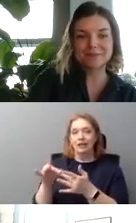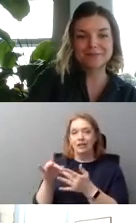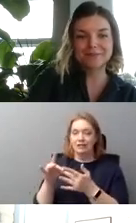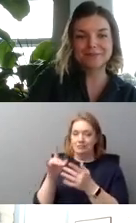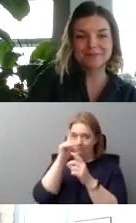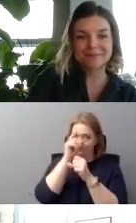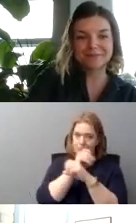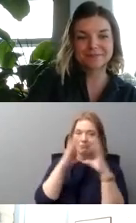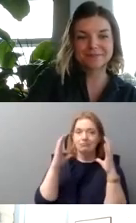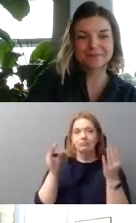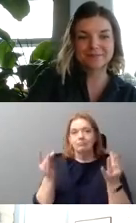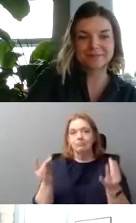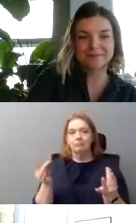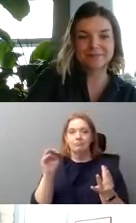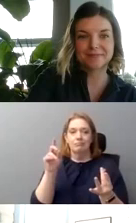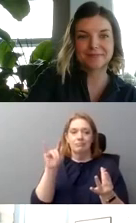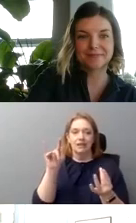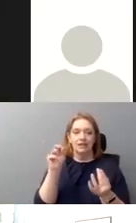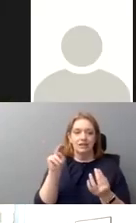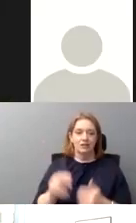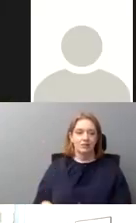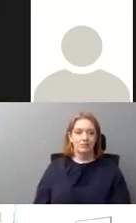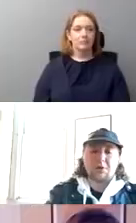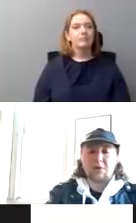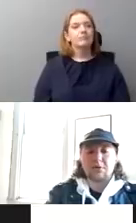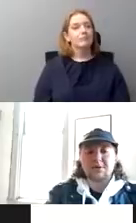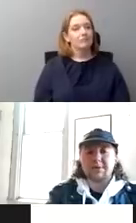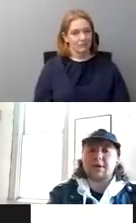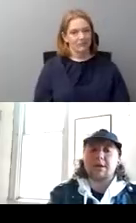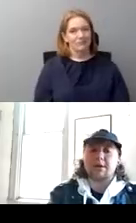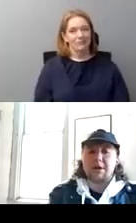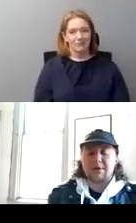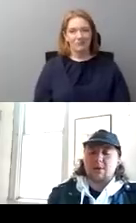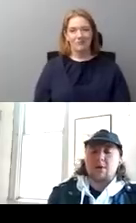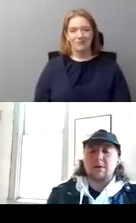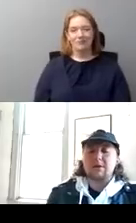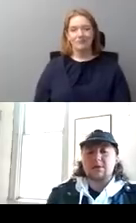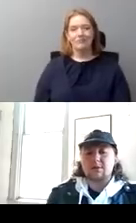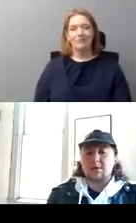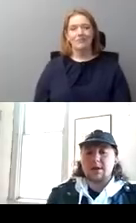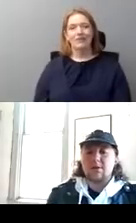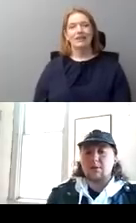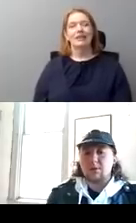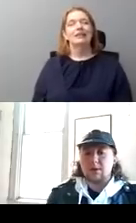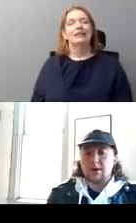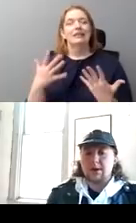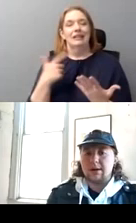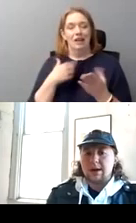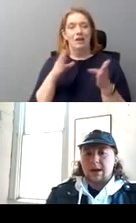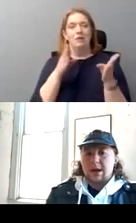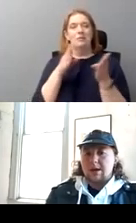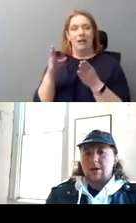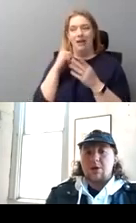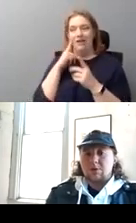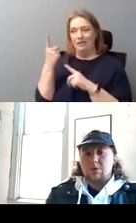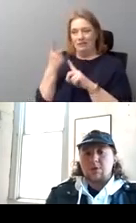S: Yeah, so unfortunately my friend and colleague Justin Nagle, who was working